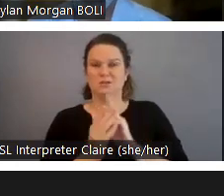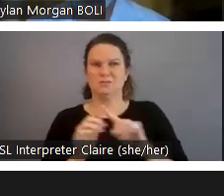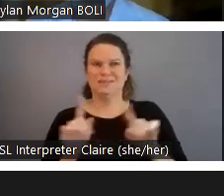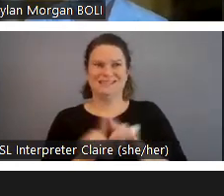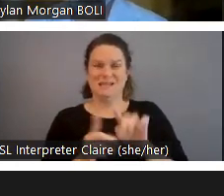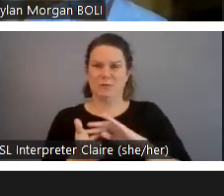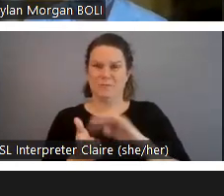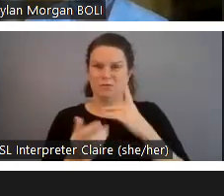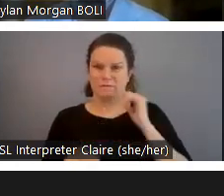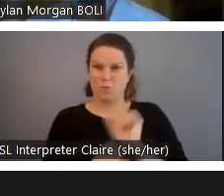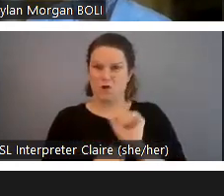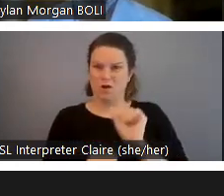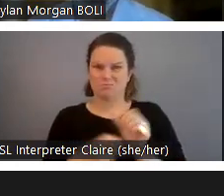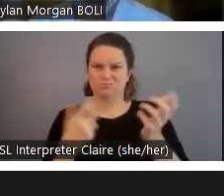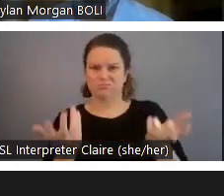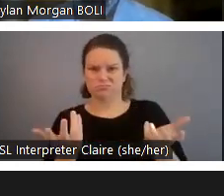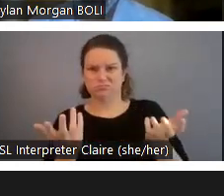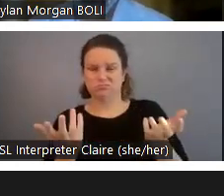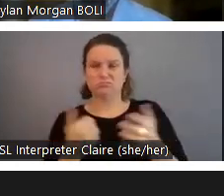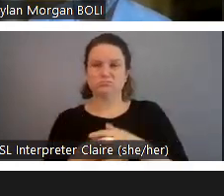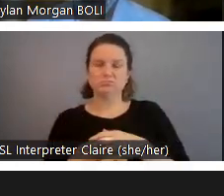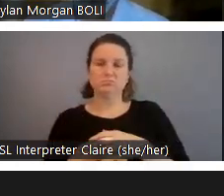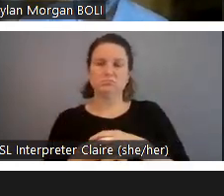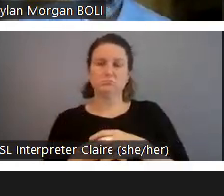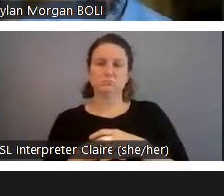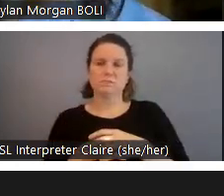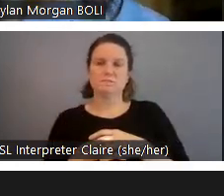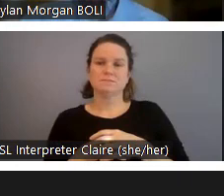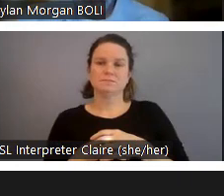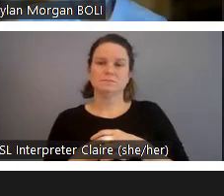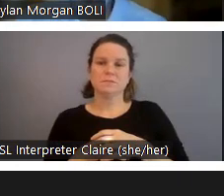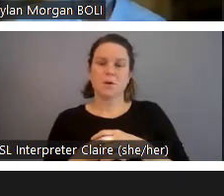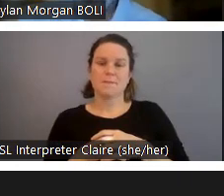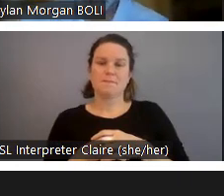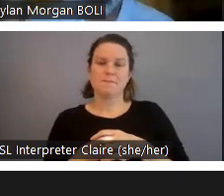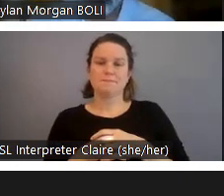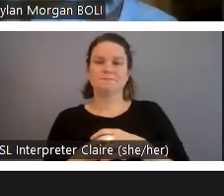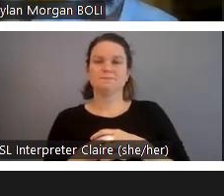you know, the support that you need to be able to do the work, you know, to